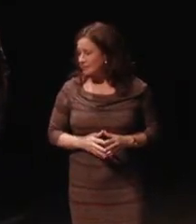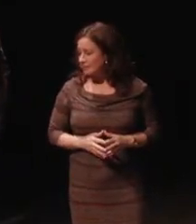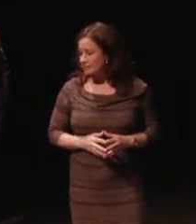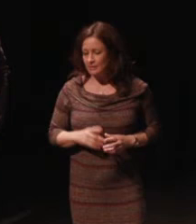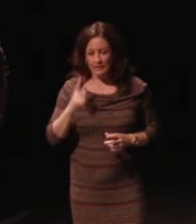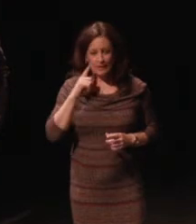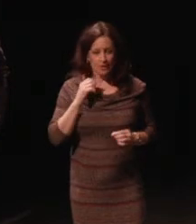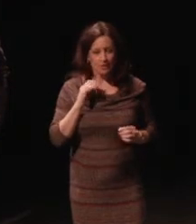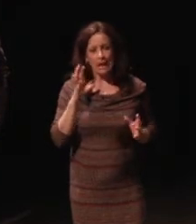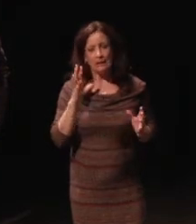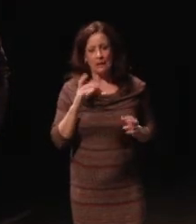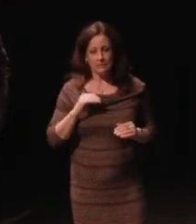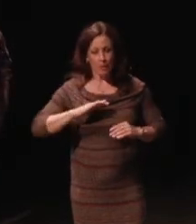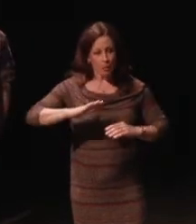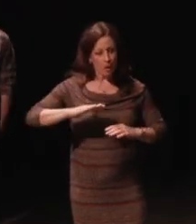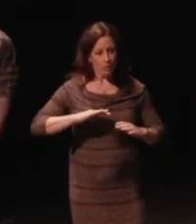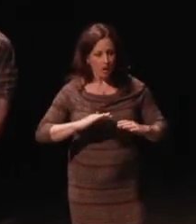Cool.